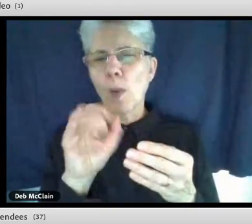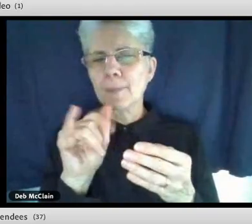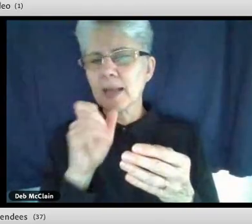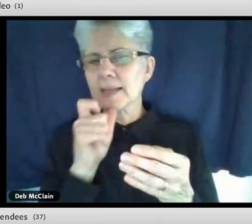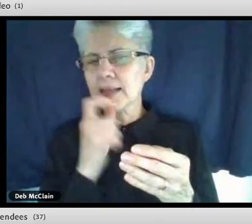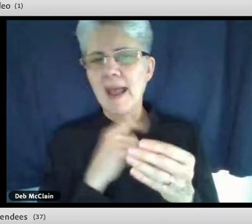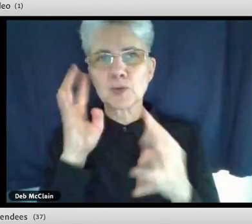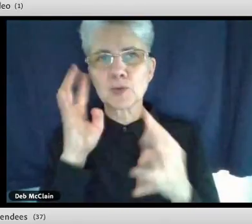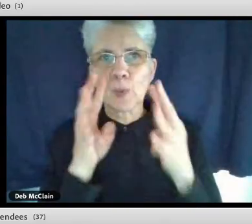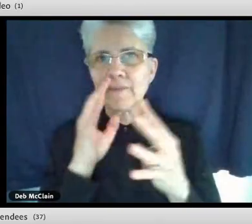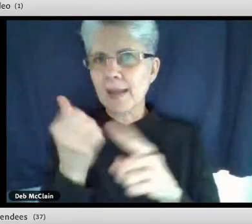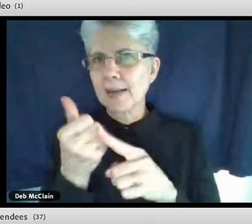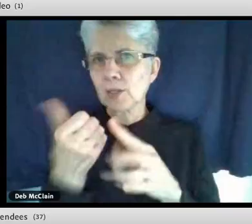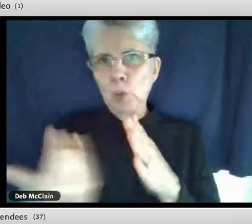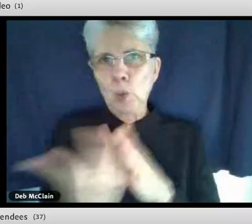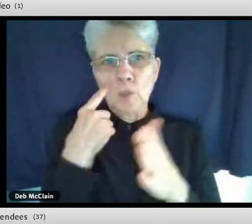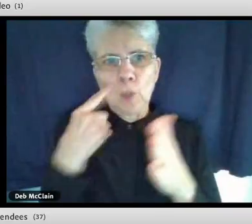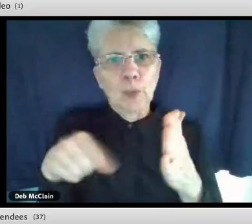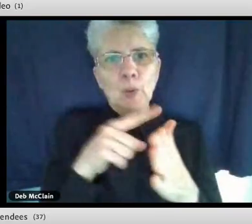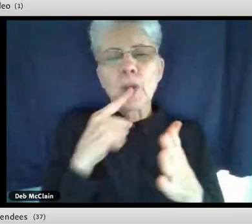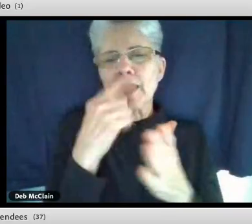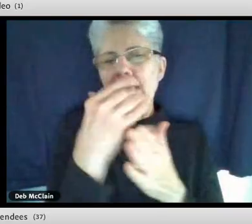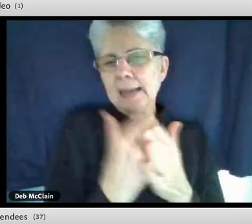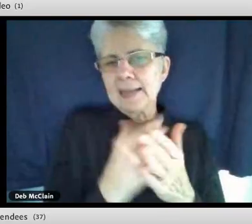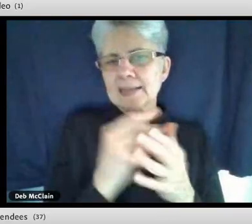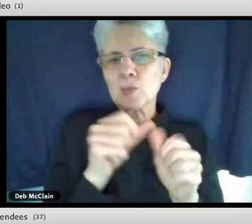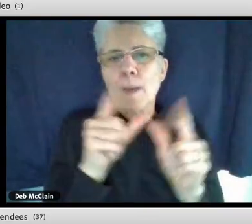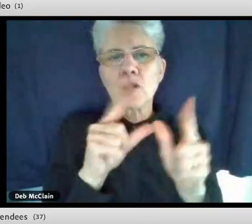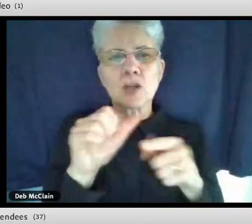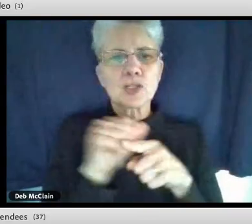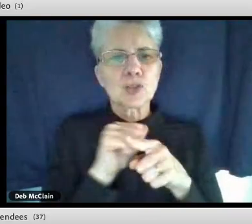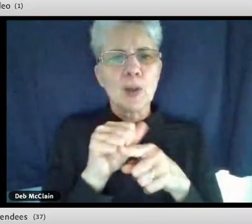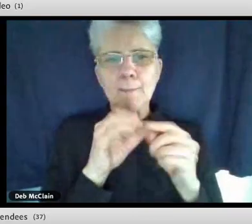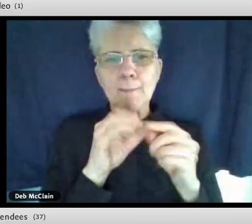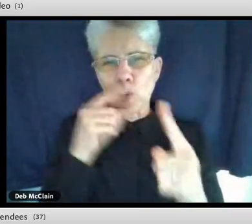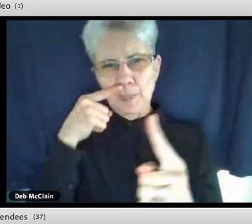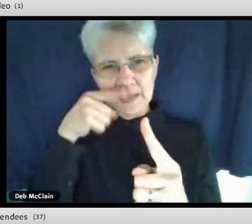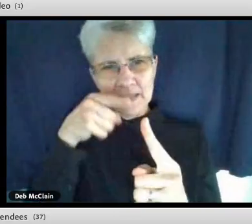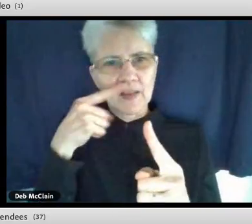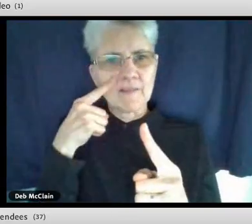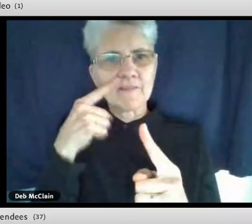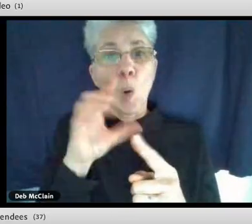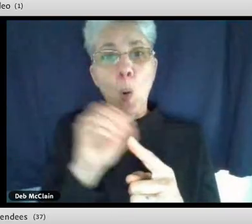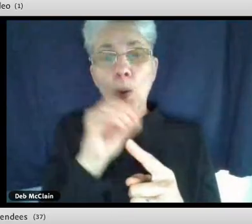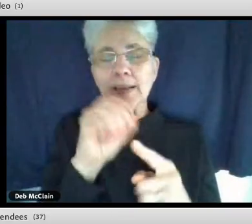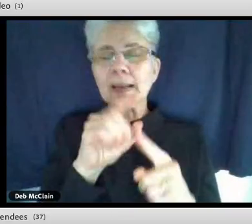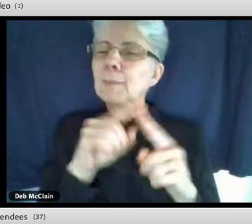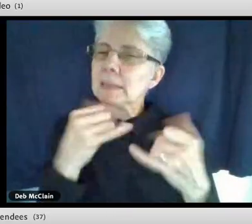Again, not having to reinvent the wheel. Again, they list webinars and training. This is more specific to Oregon,